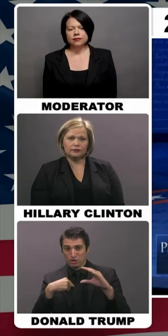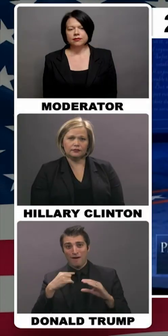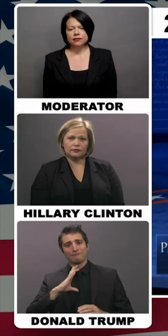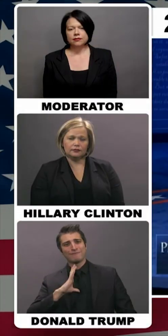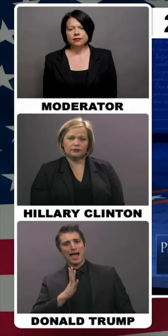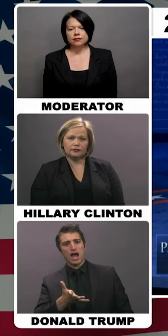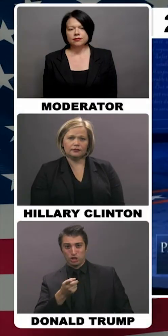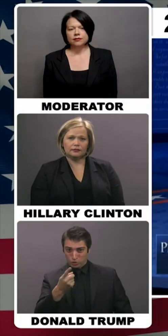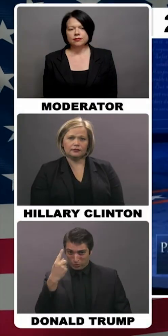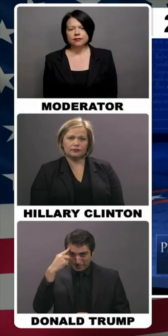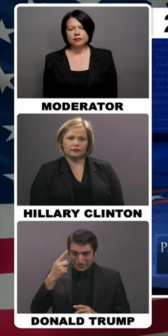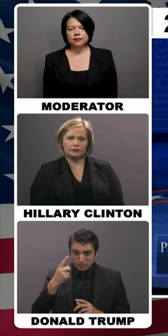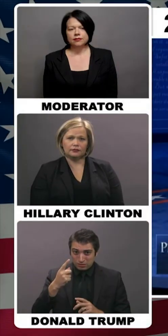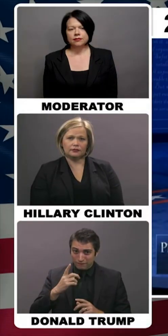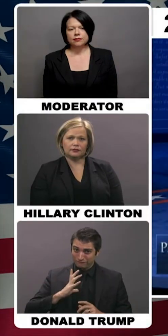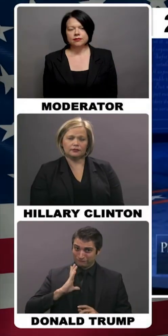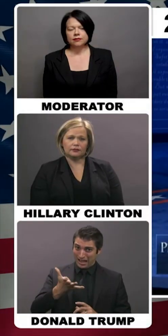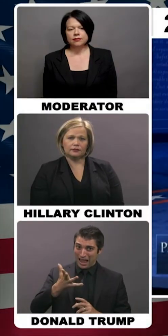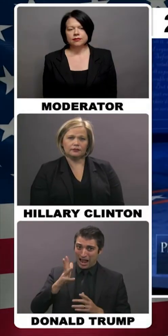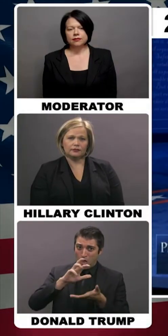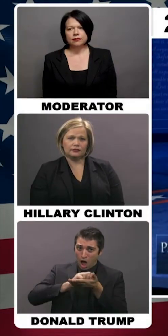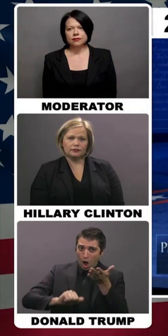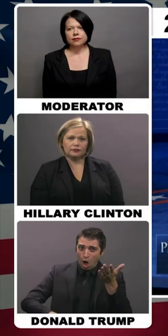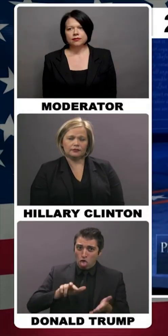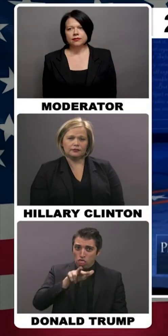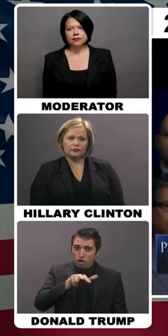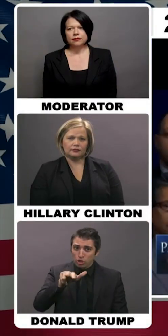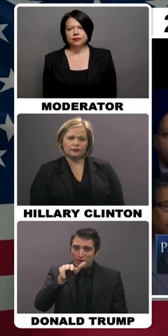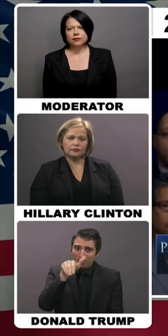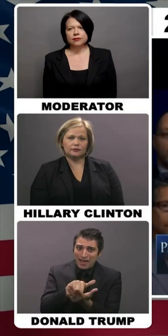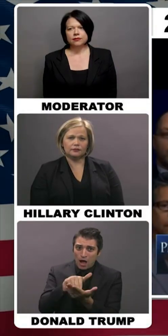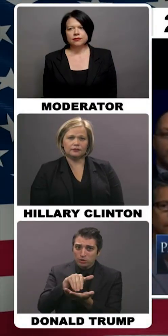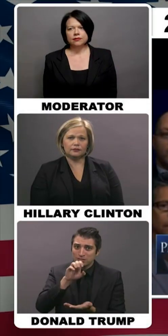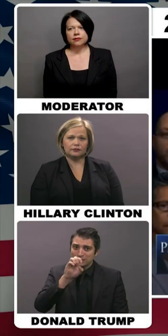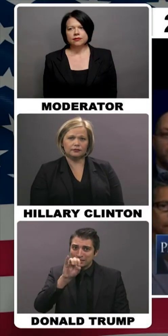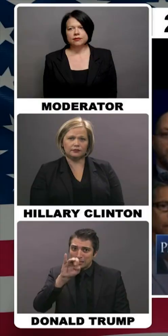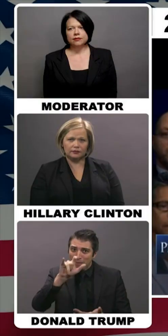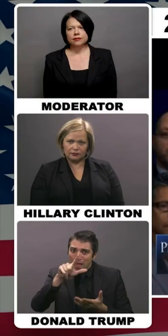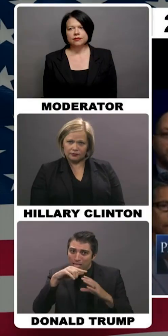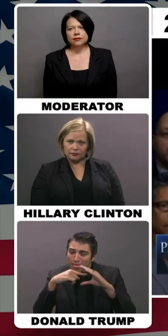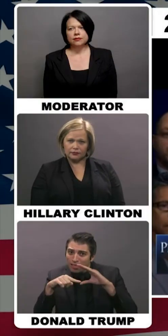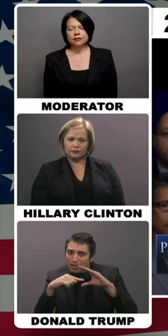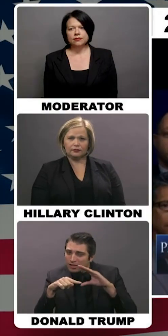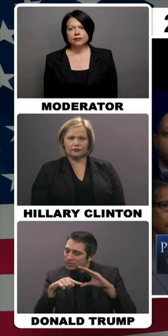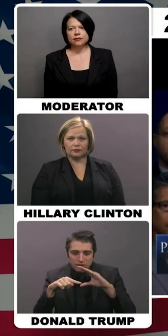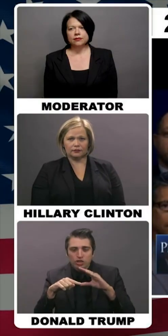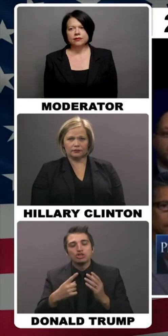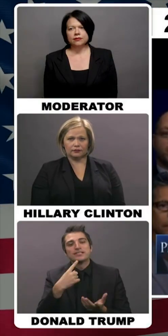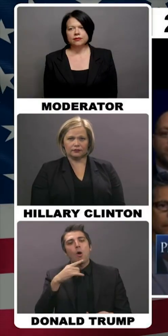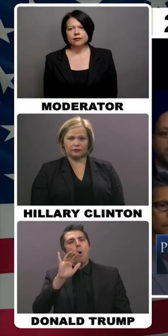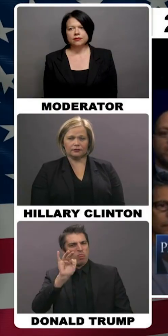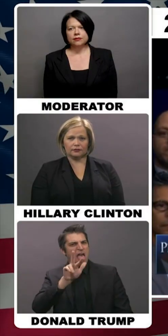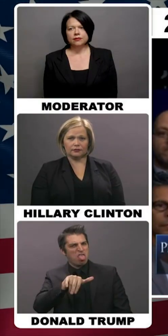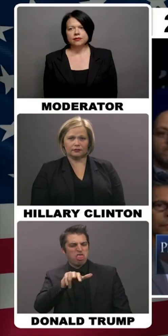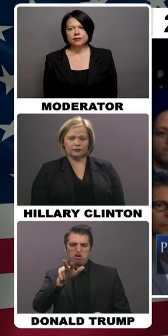I don't think so. She said the 33,000 emails had to do with her daughter's wedding, number one and a yoga class.